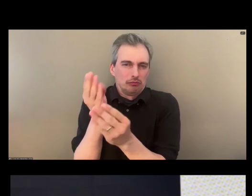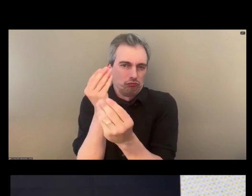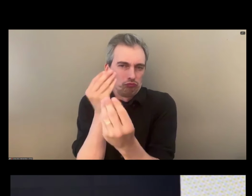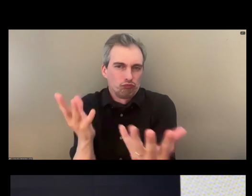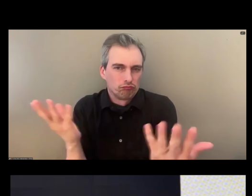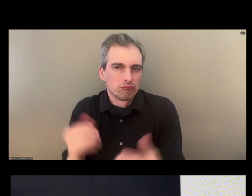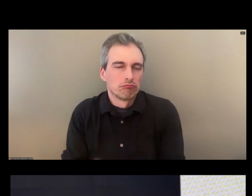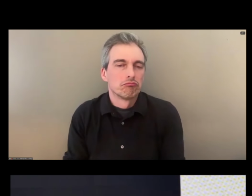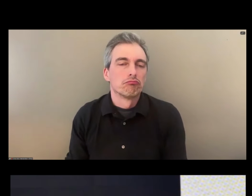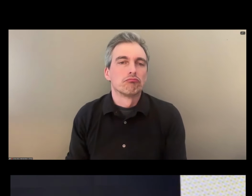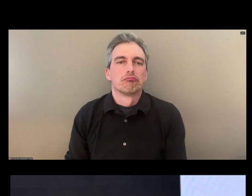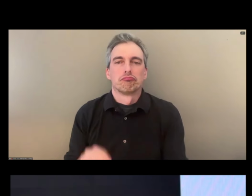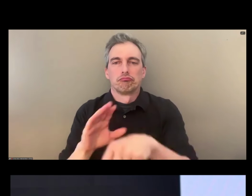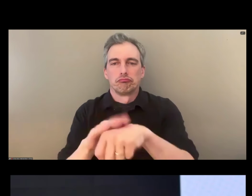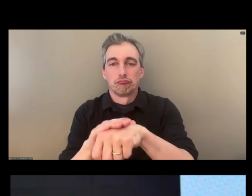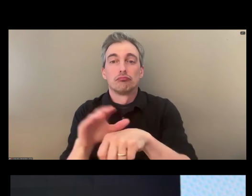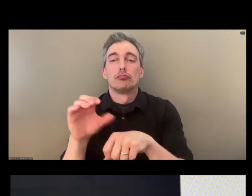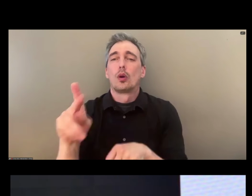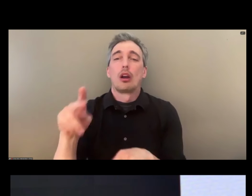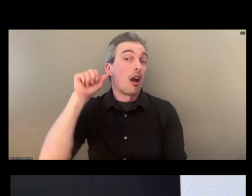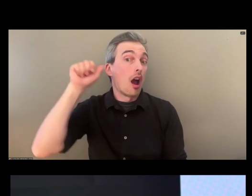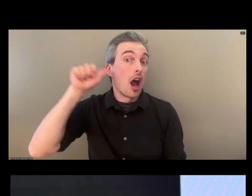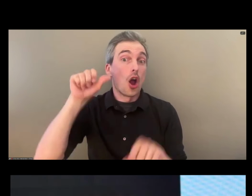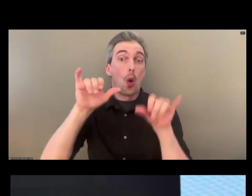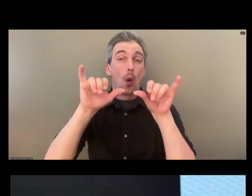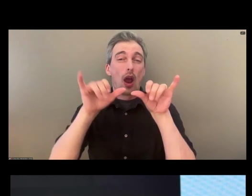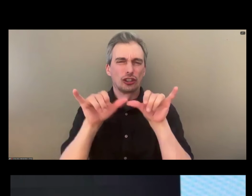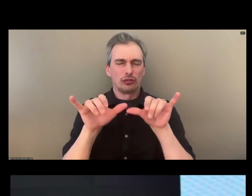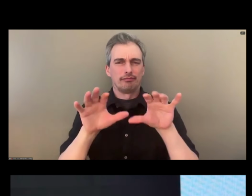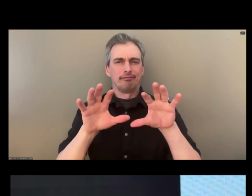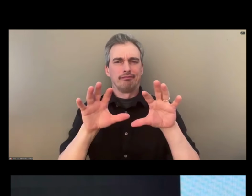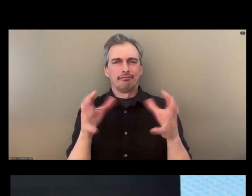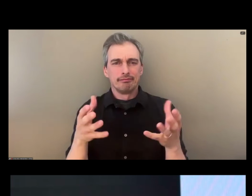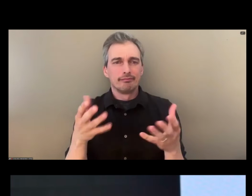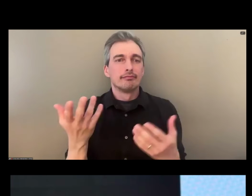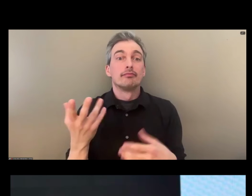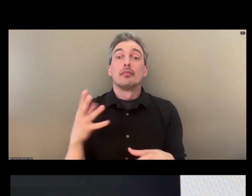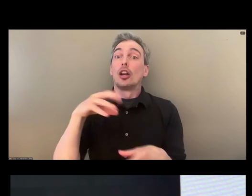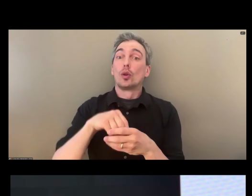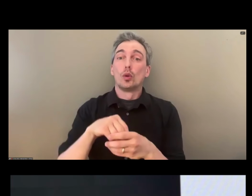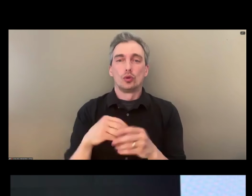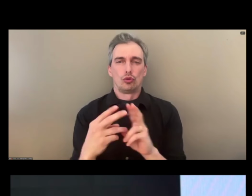Audio engineering involves recording, manipulating, and reproducing sound for